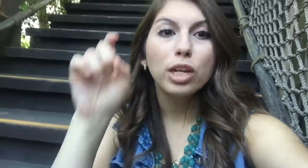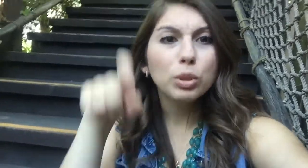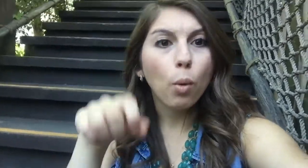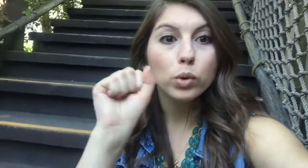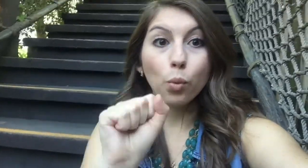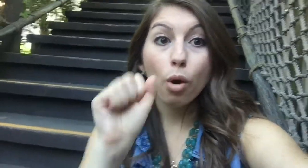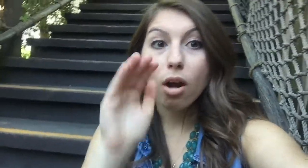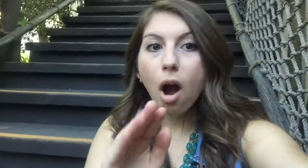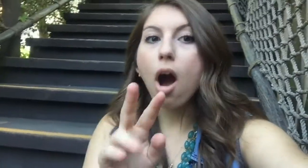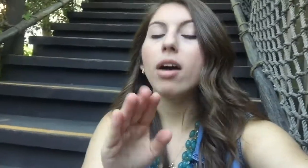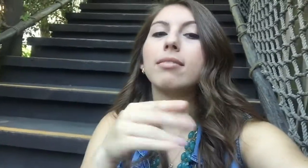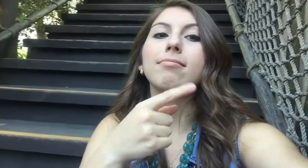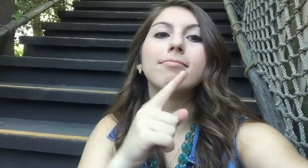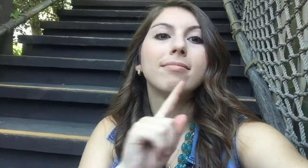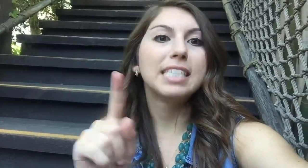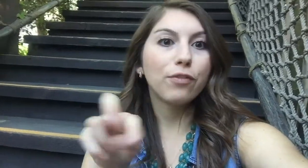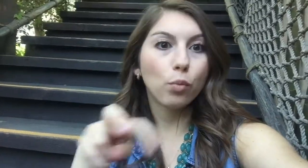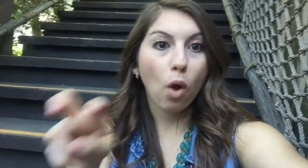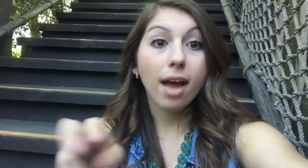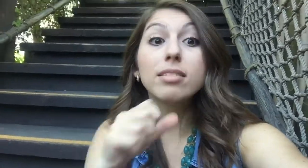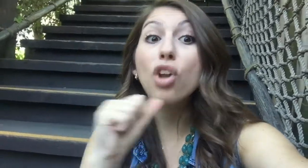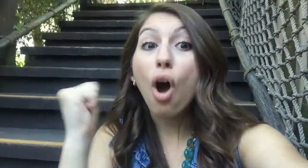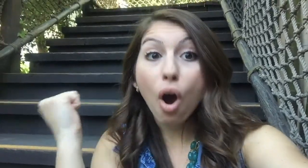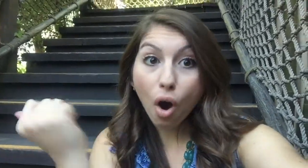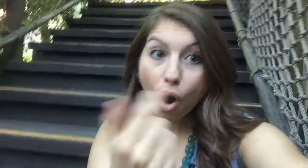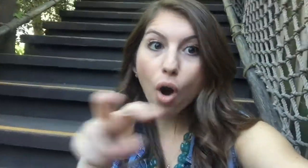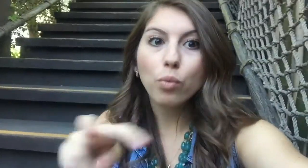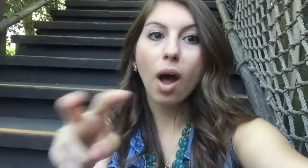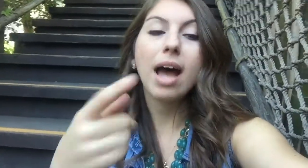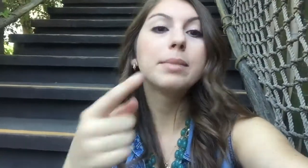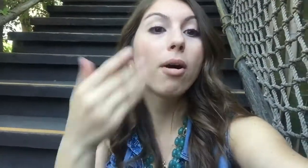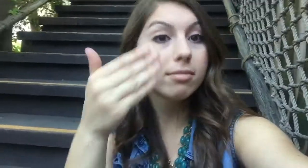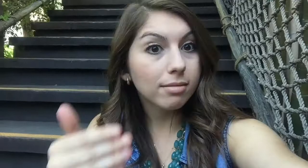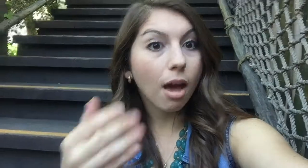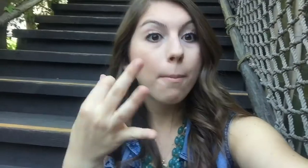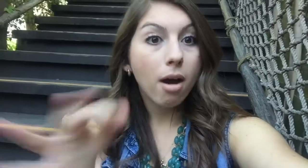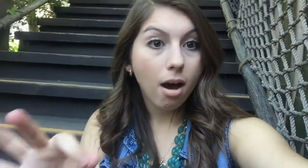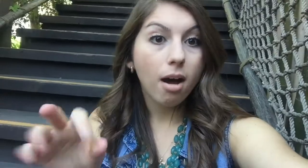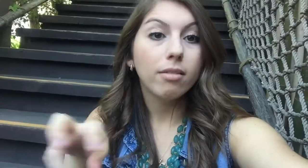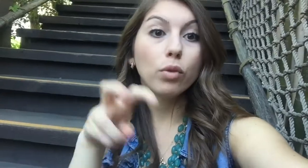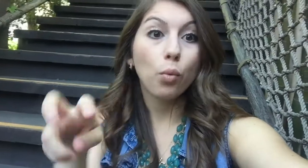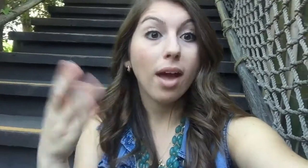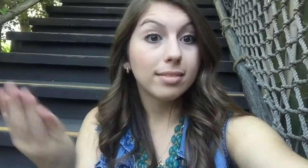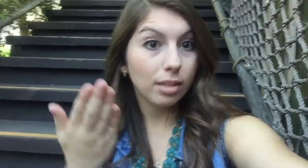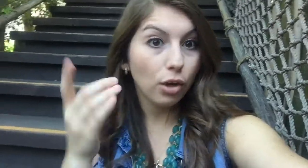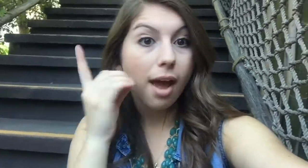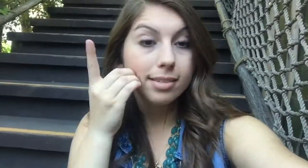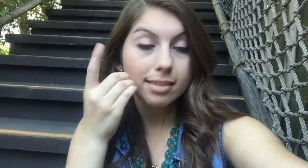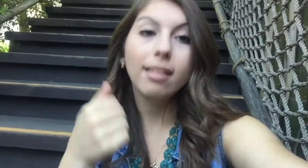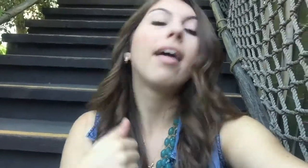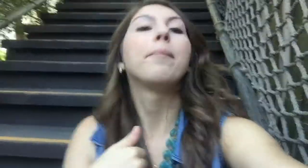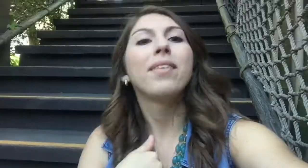It is supposed to work on different rides. Not all rides but some of the rides here at Disneyland.